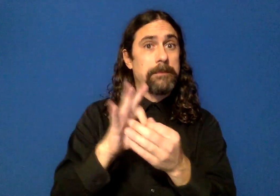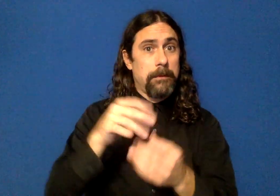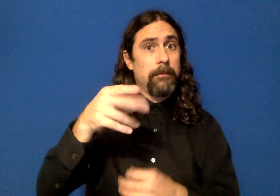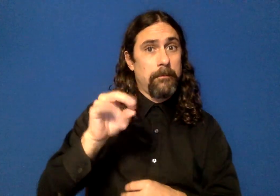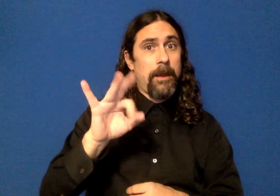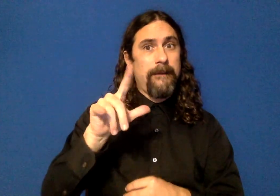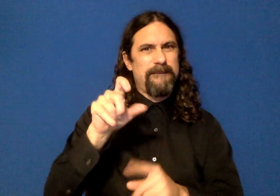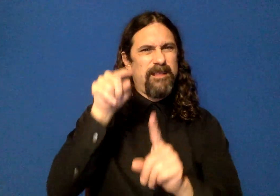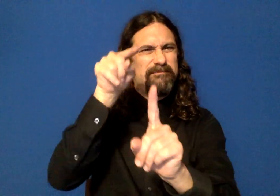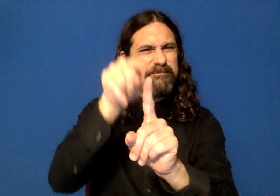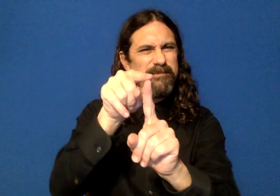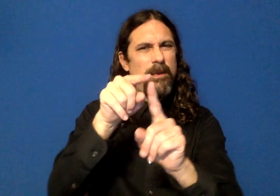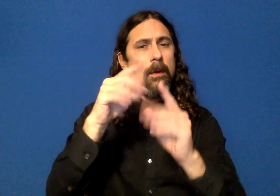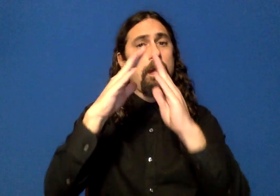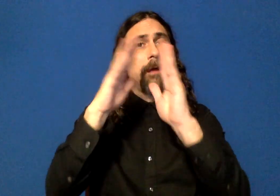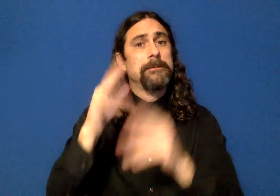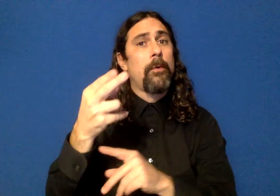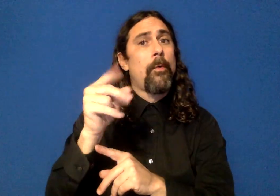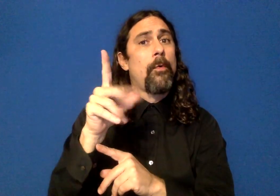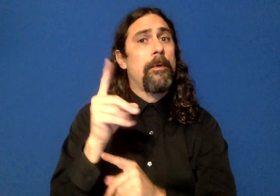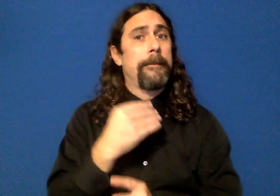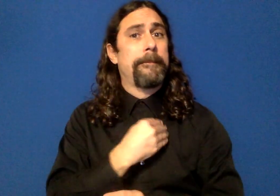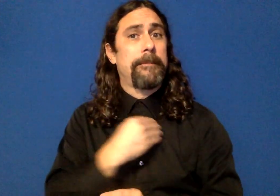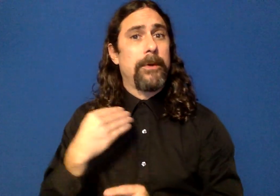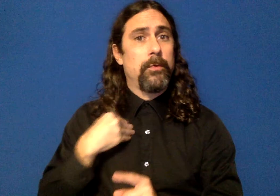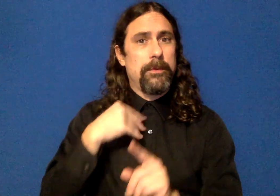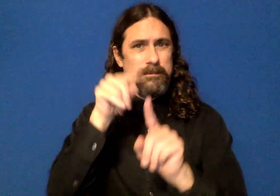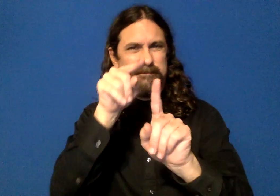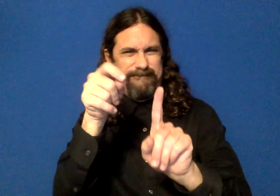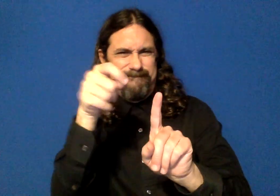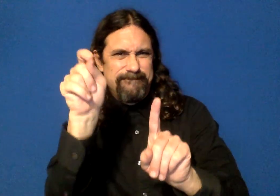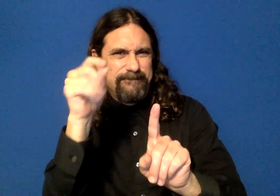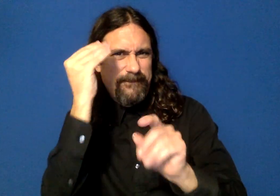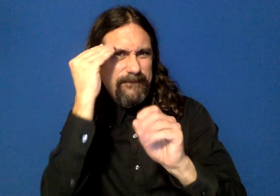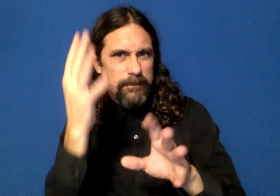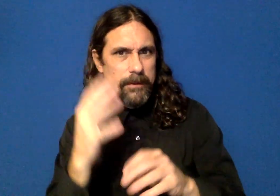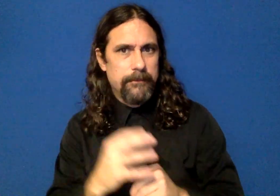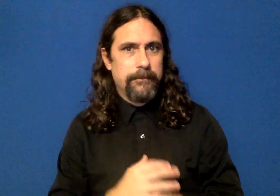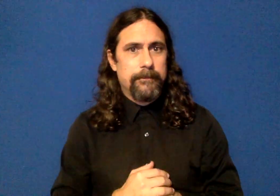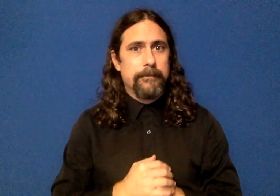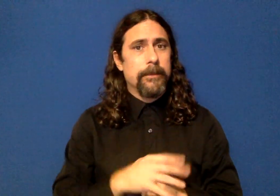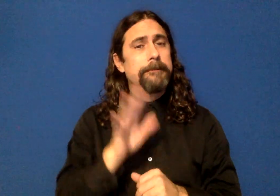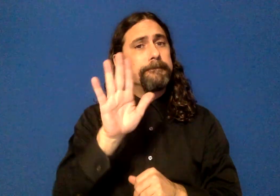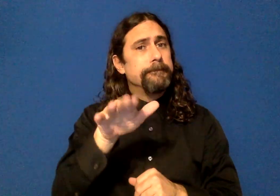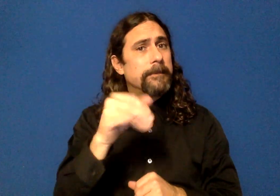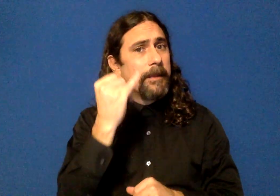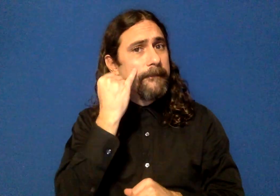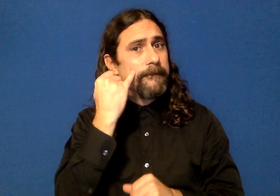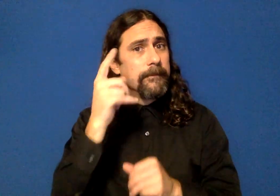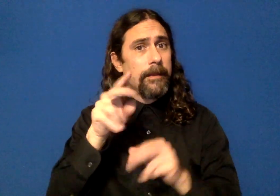Information section of the paper application. A reasonable accommodation due to a disability